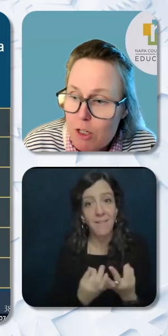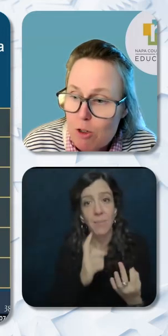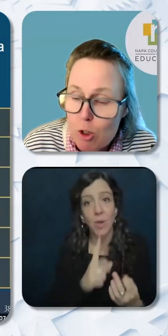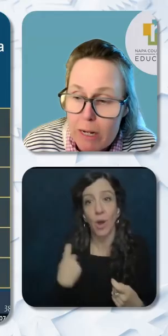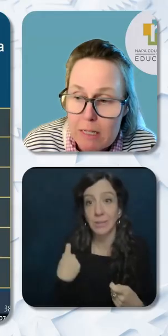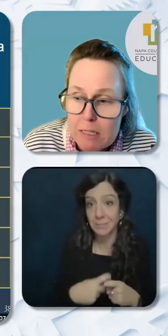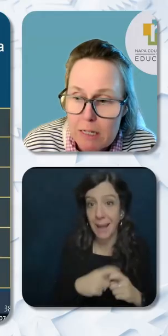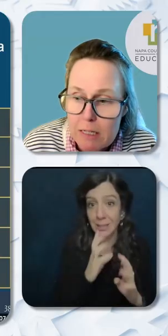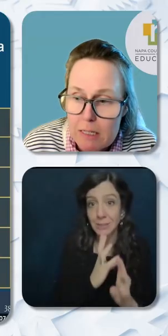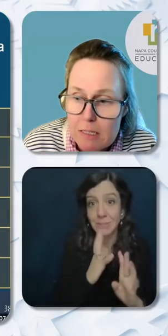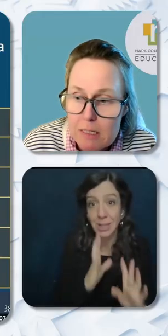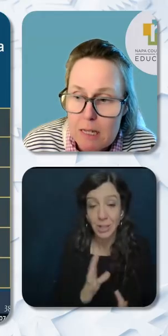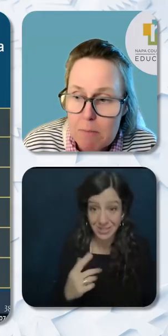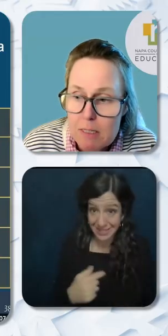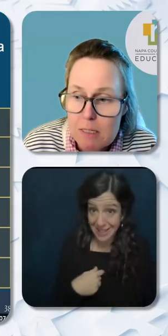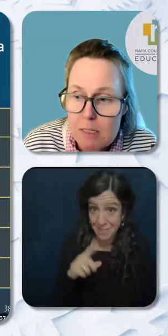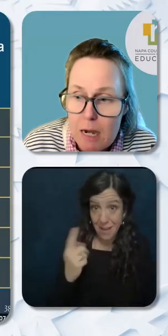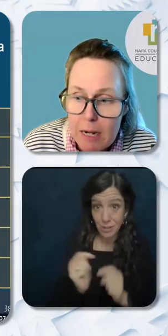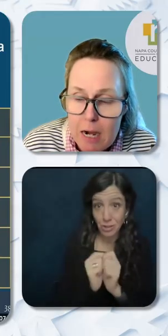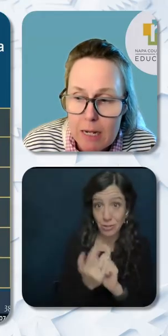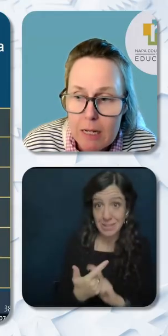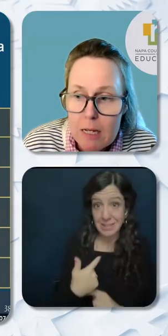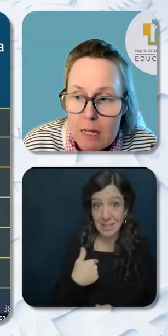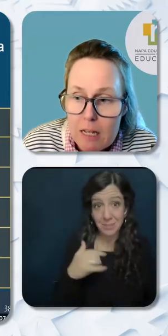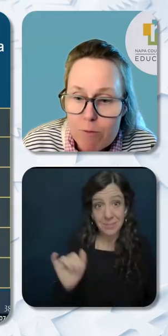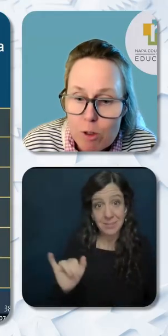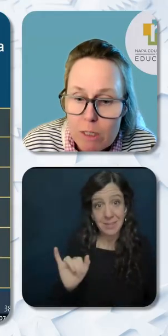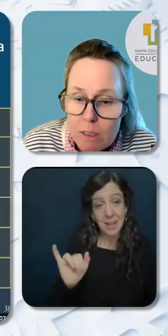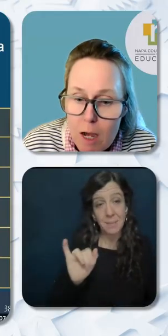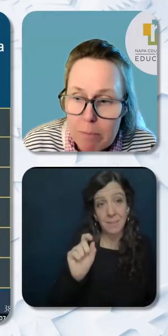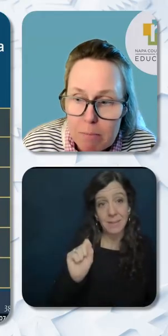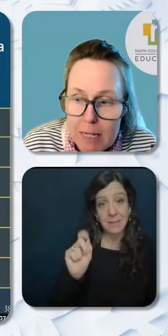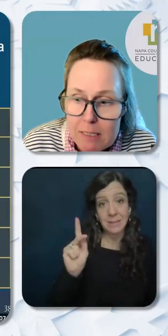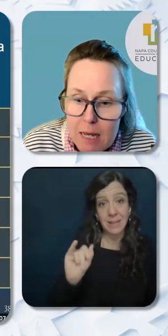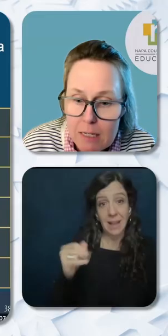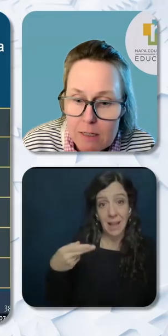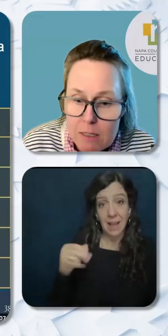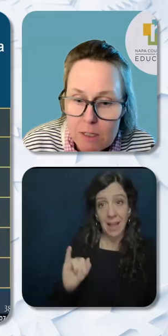am I just translating these, same as the Sky High? If you can copy and paste that